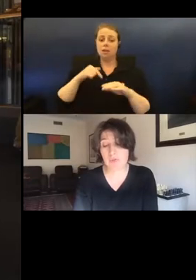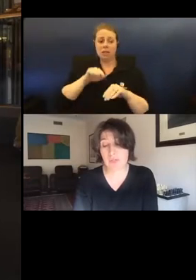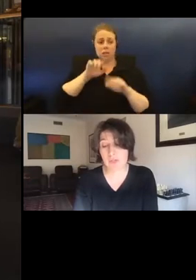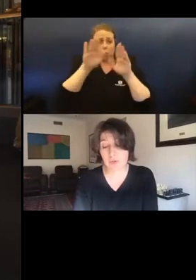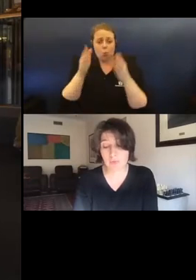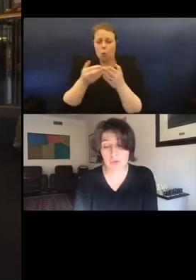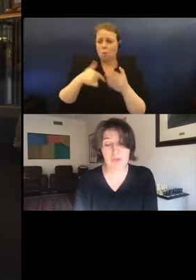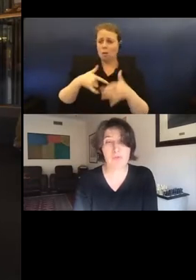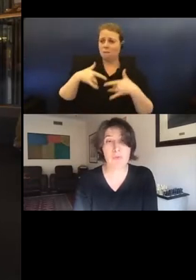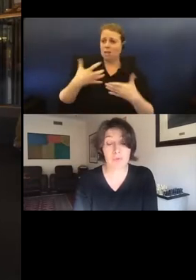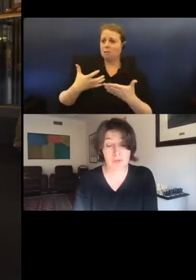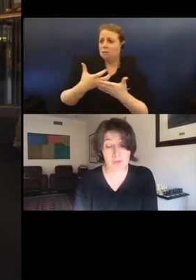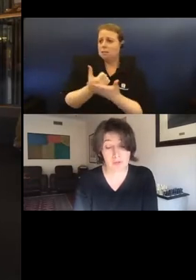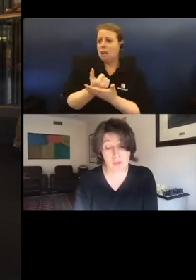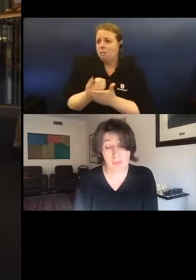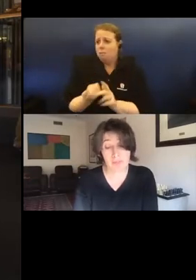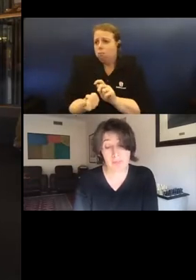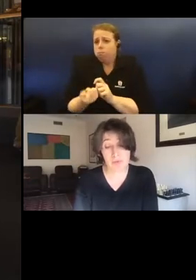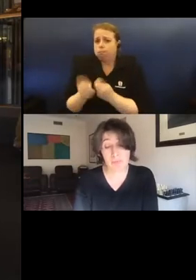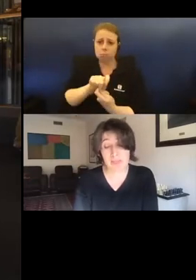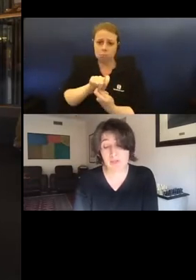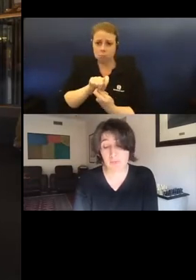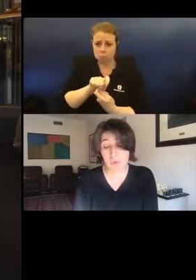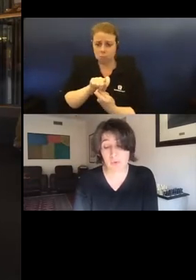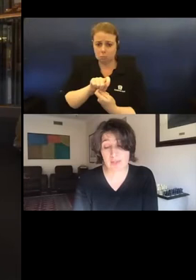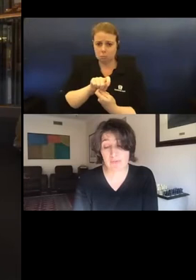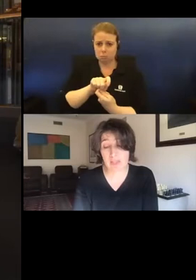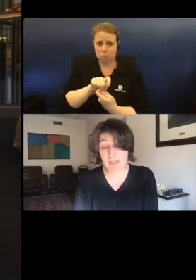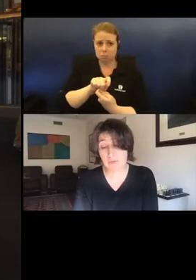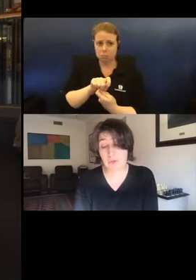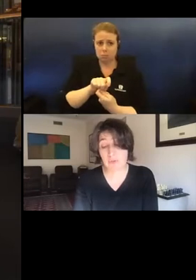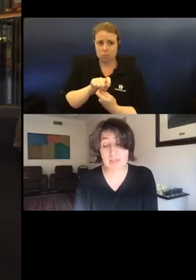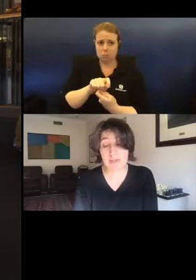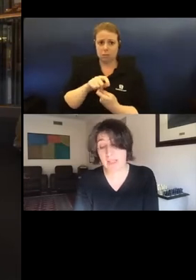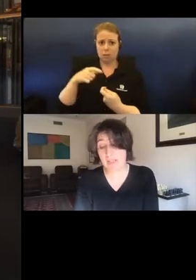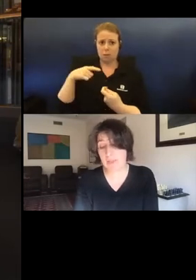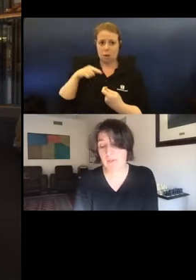into was transformed by the brutal presence of bollards giving an overt military atmosphere to